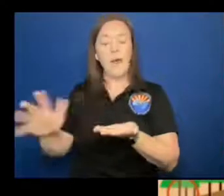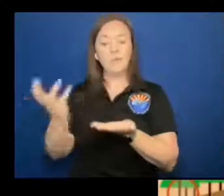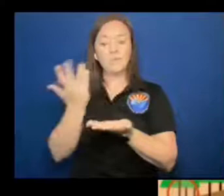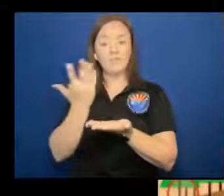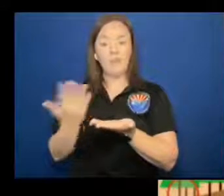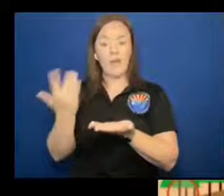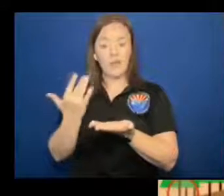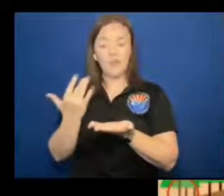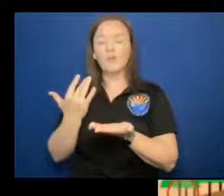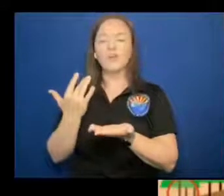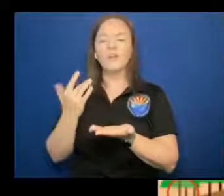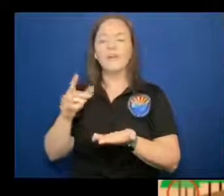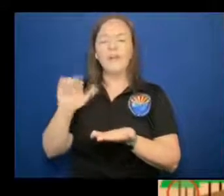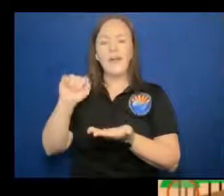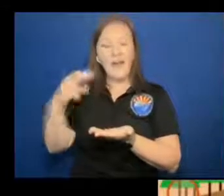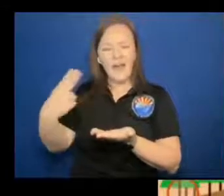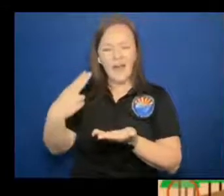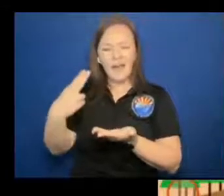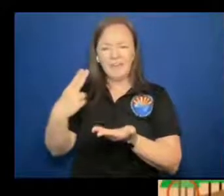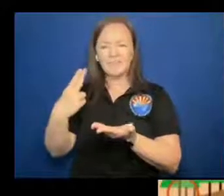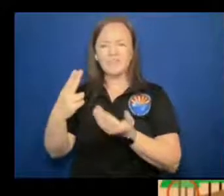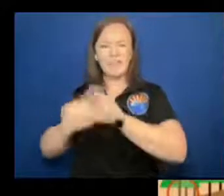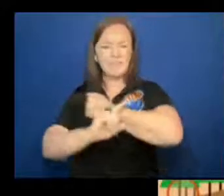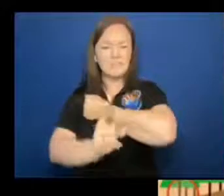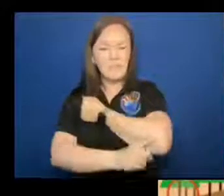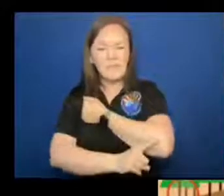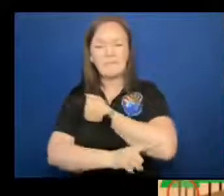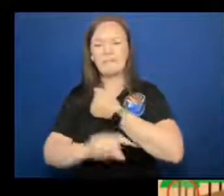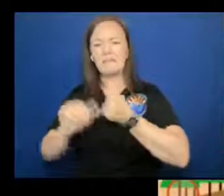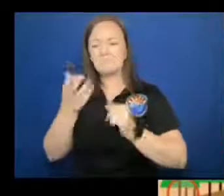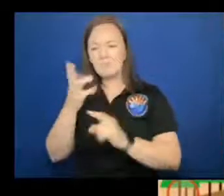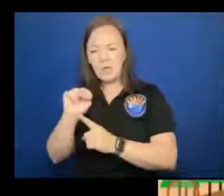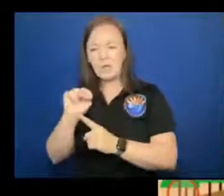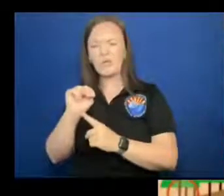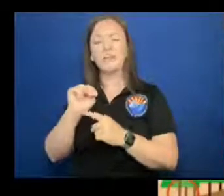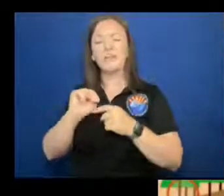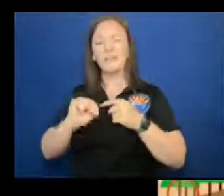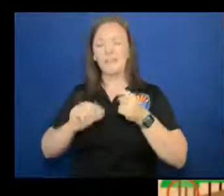RAINING STEADILY AND NOT ALL AT ONCE, WE HAVE NOT SEEN FLASH FLOOD OCCUR YET BUT